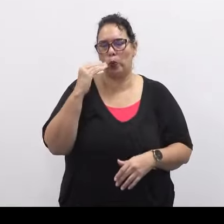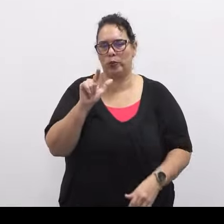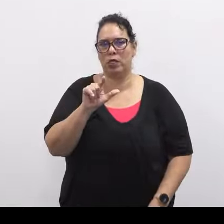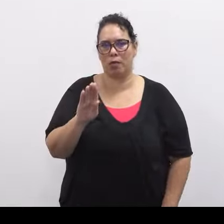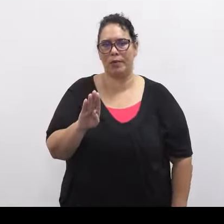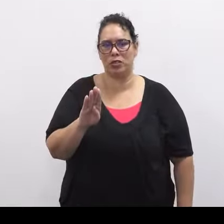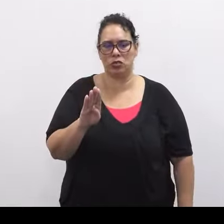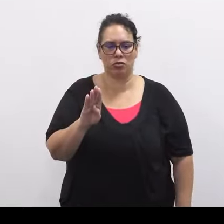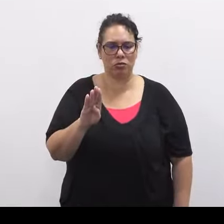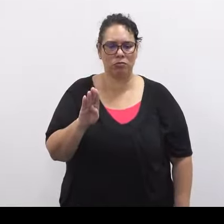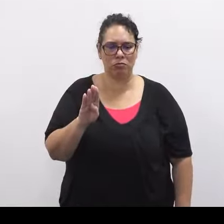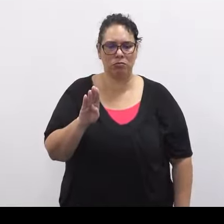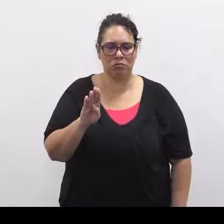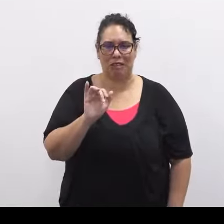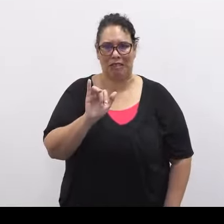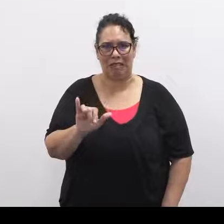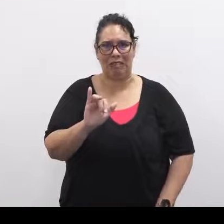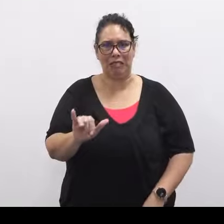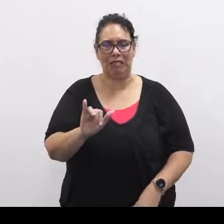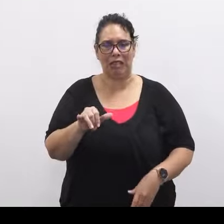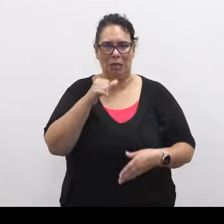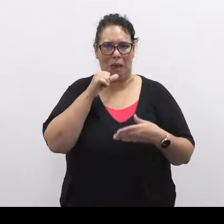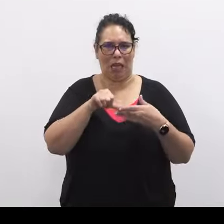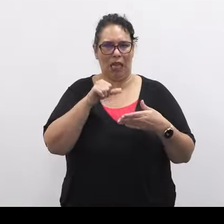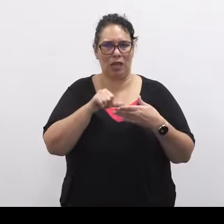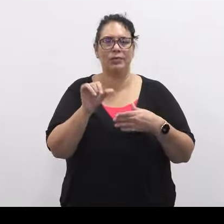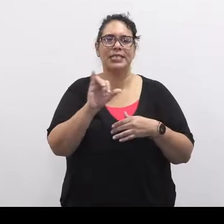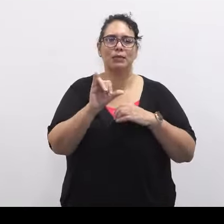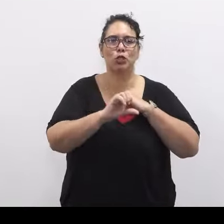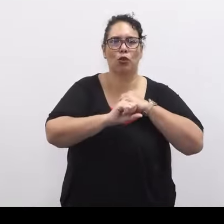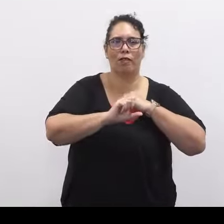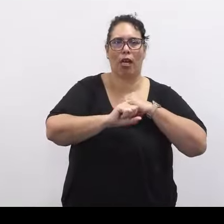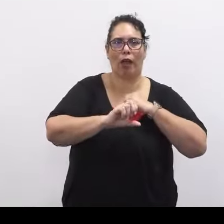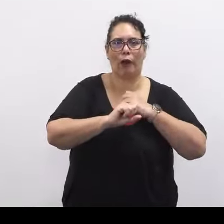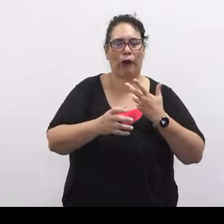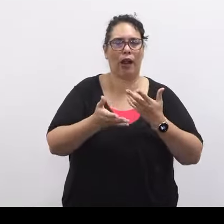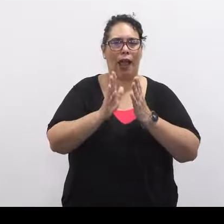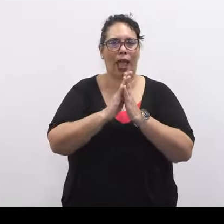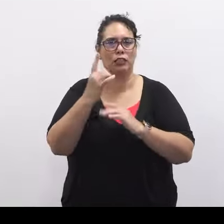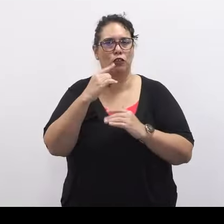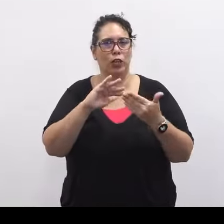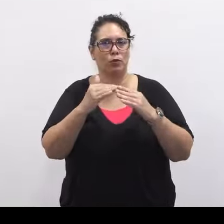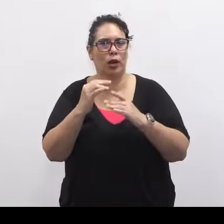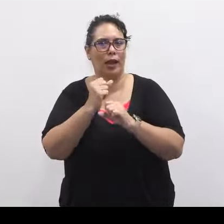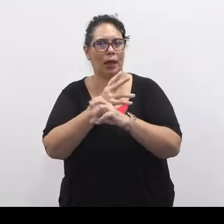And that mailer was very similar to the flyer that I just held up. It just asked for community input, had the QR code on there.